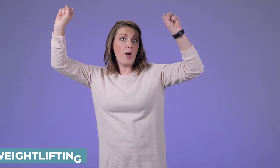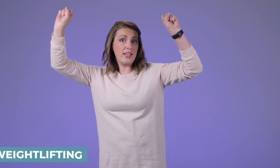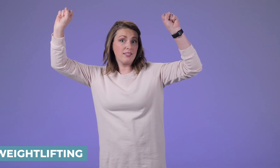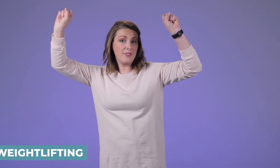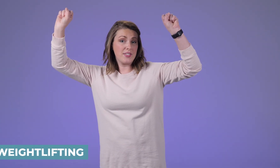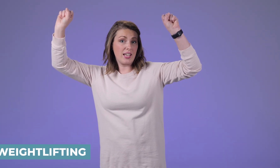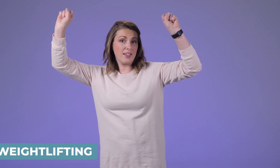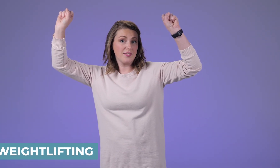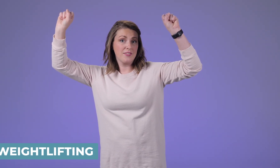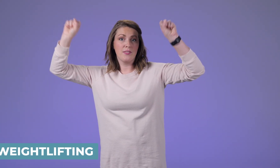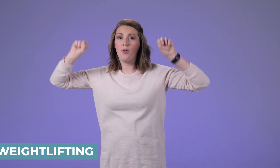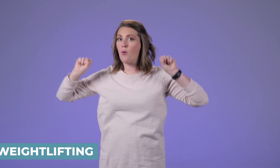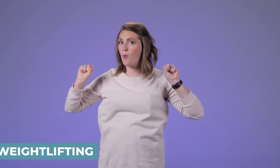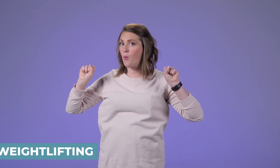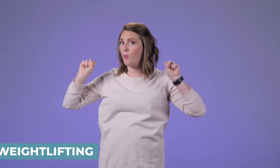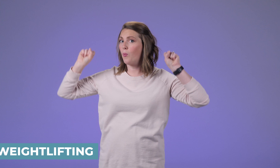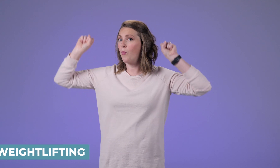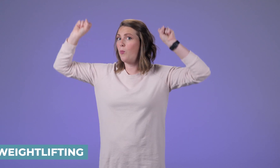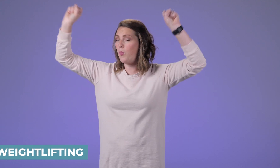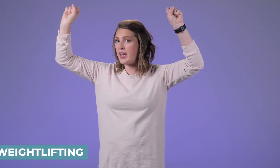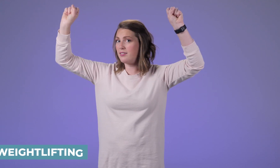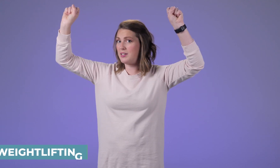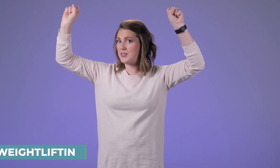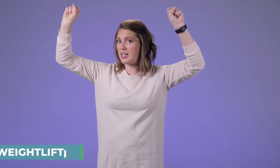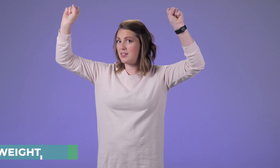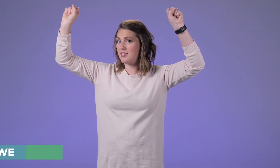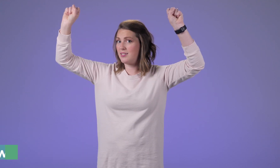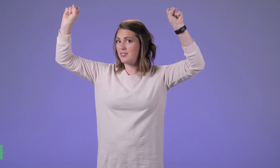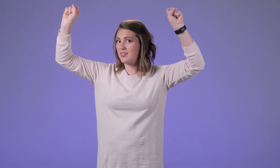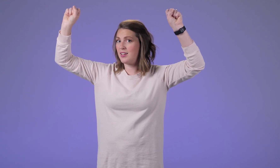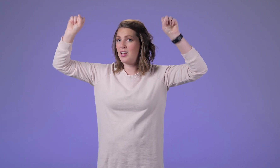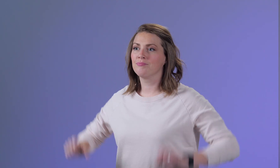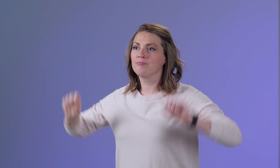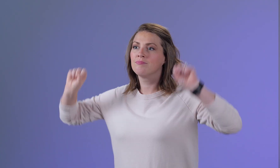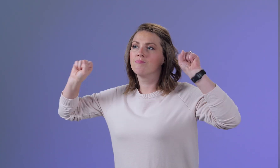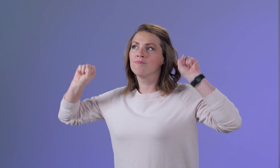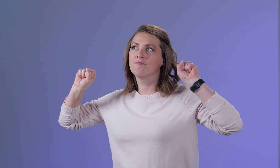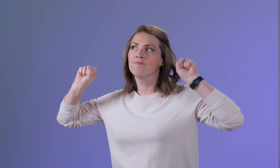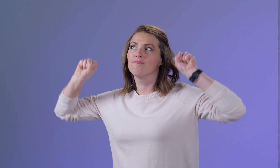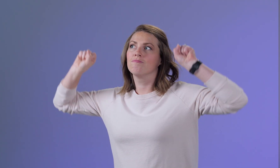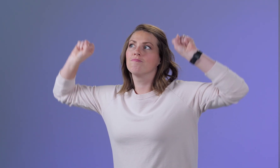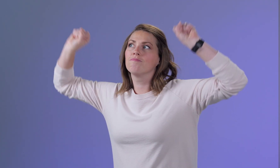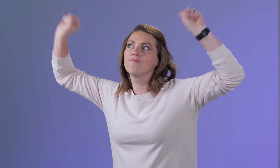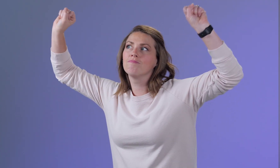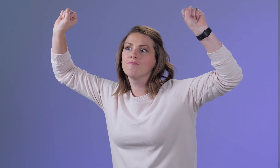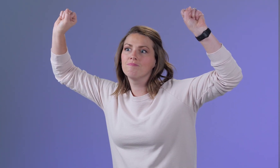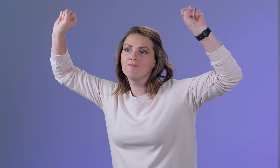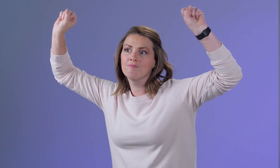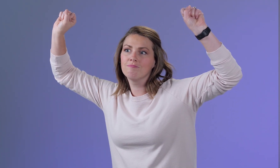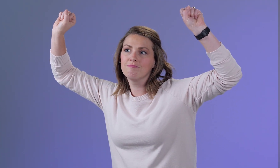WEIGHT LIFTING WEIGHT LIFTING It's just like you're holding up the weights.